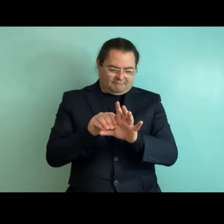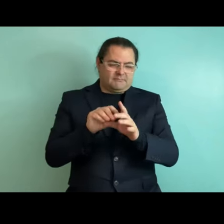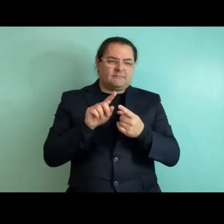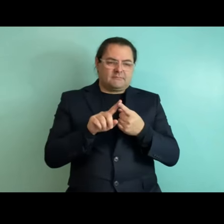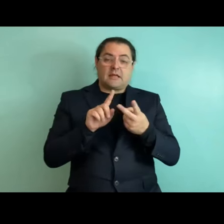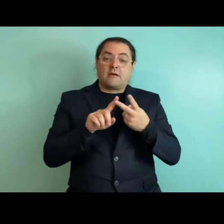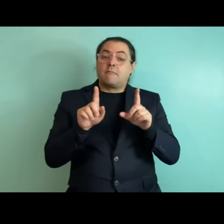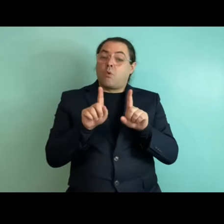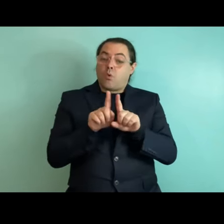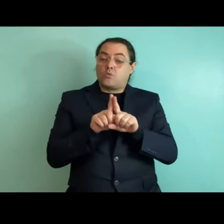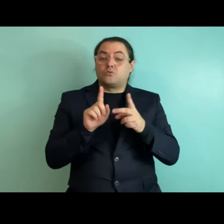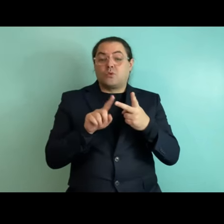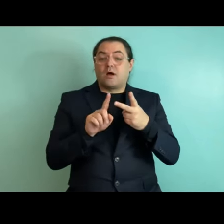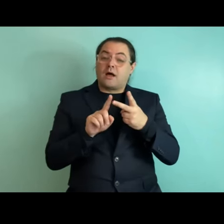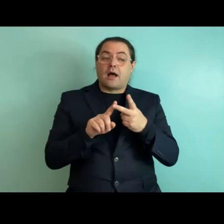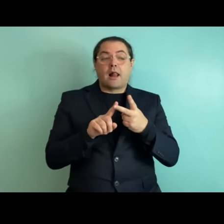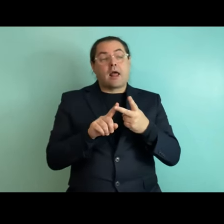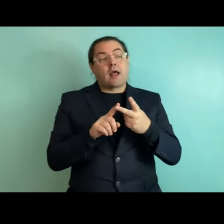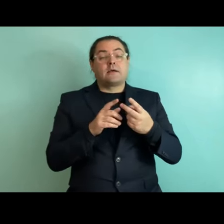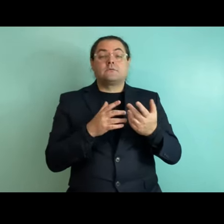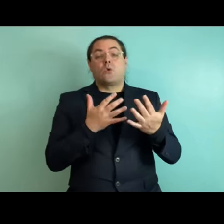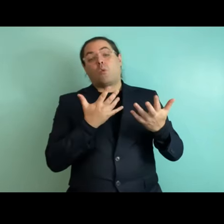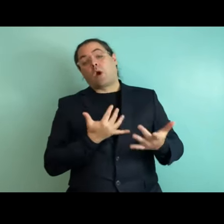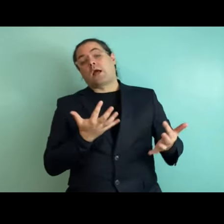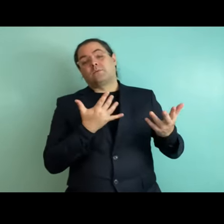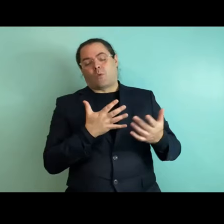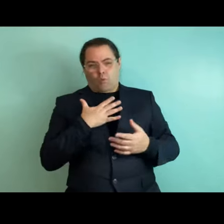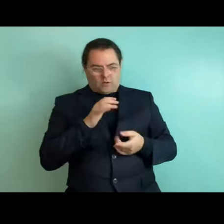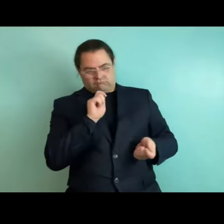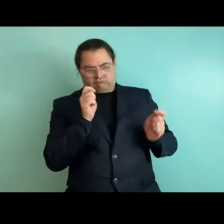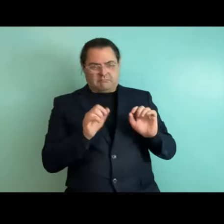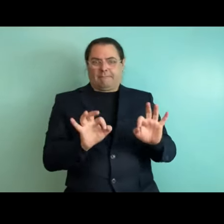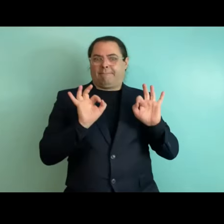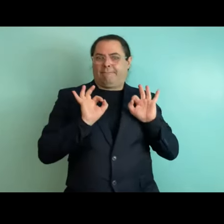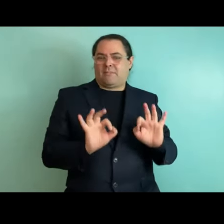for some circumstances to be perfect, 11:19:45 you need to start with what you have.